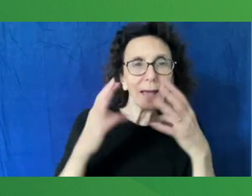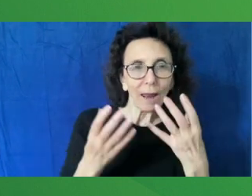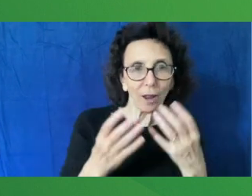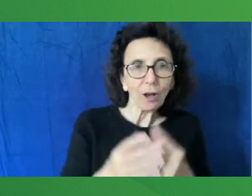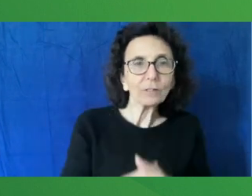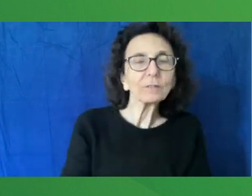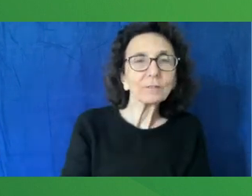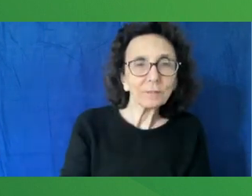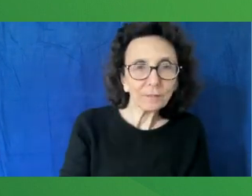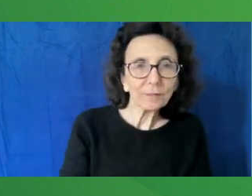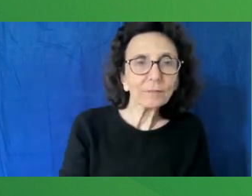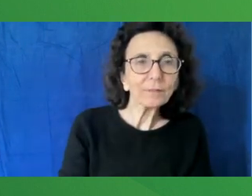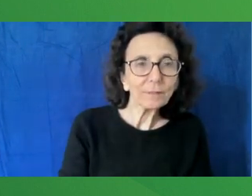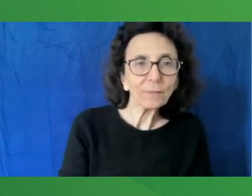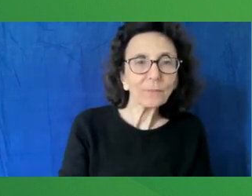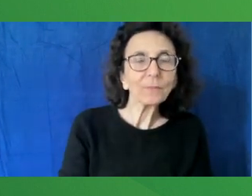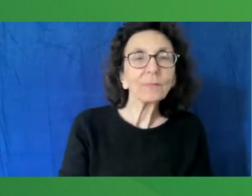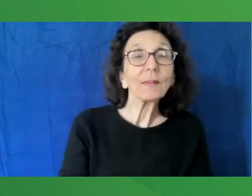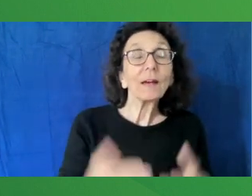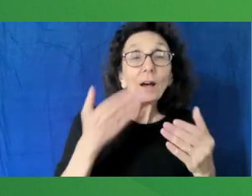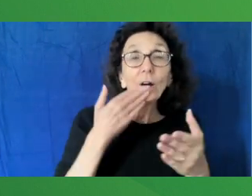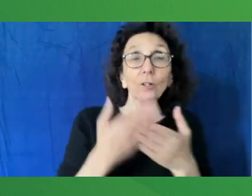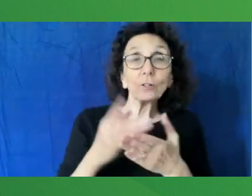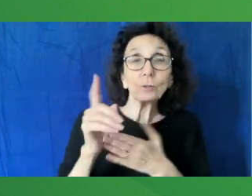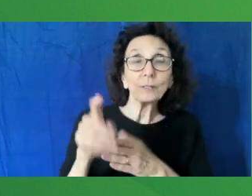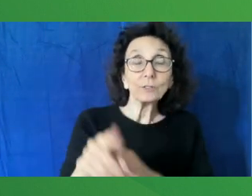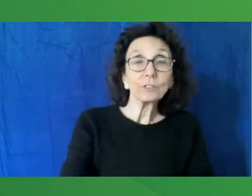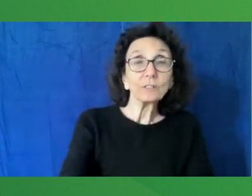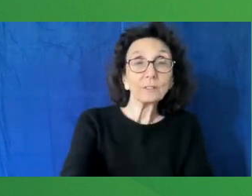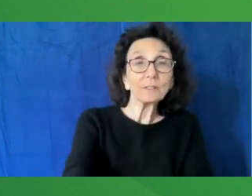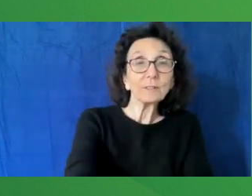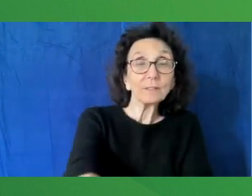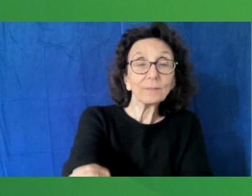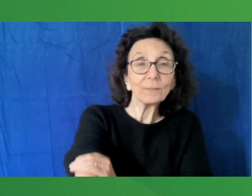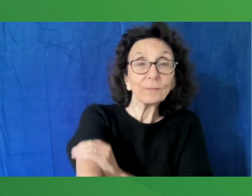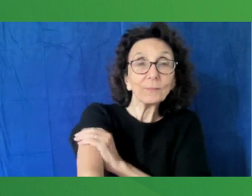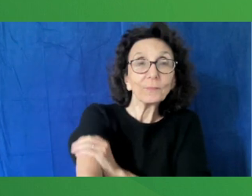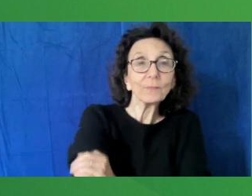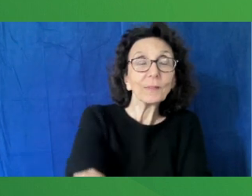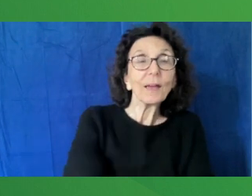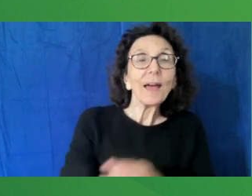And then a good question here at the end, how do you handle students contributions and